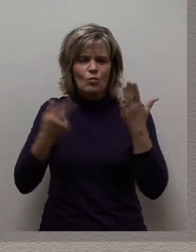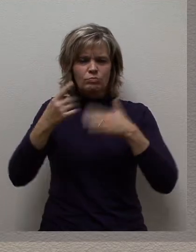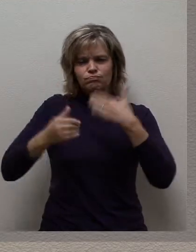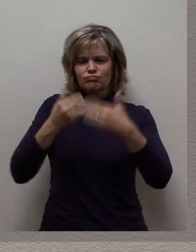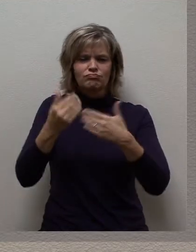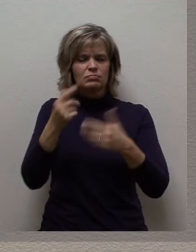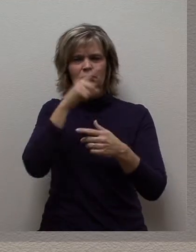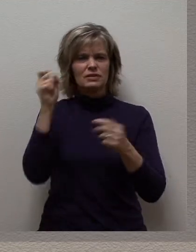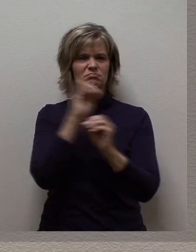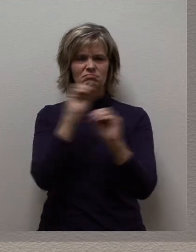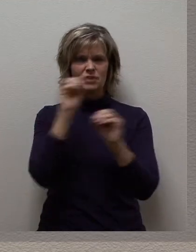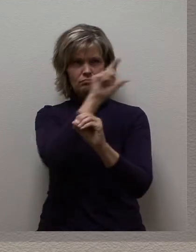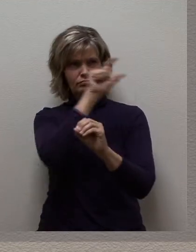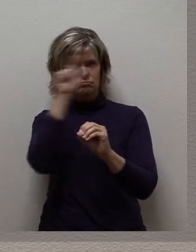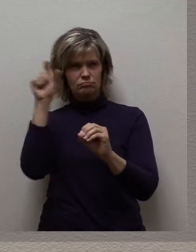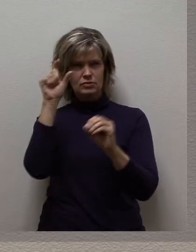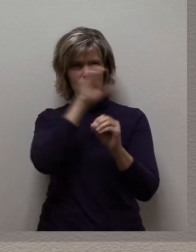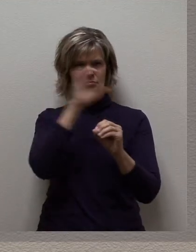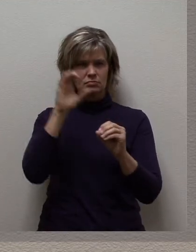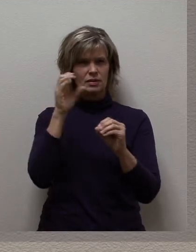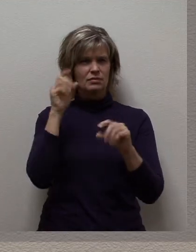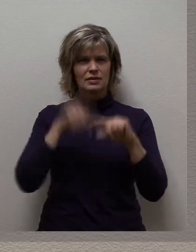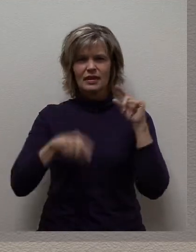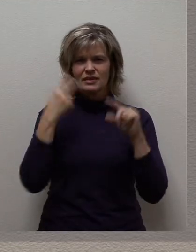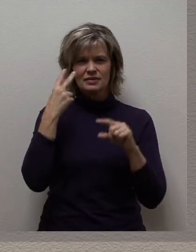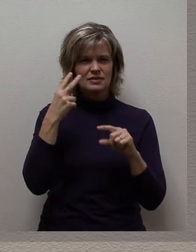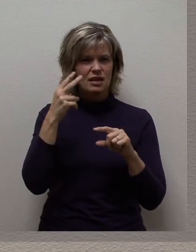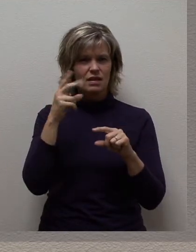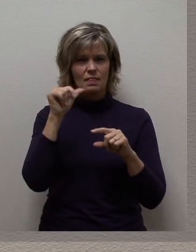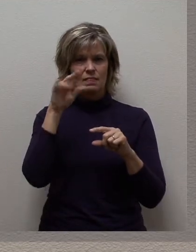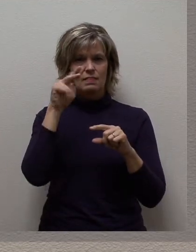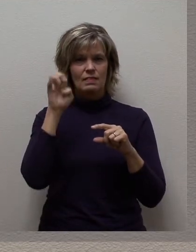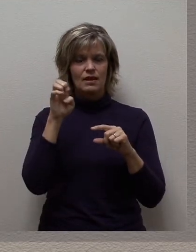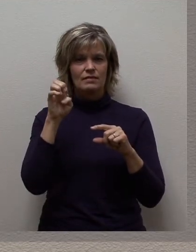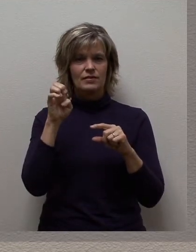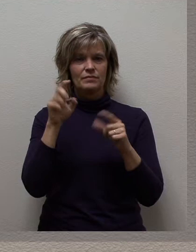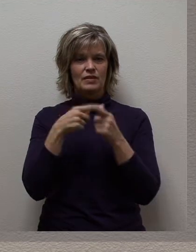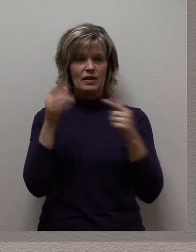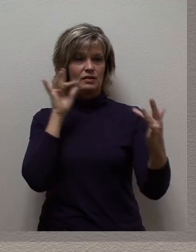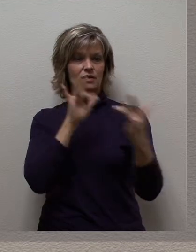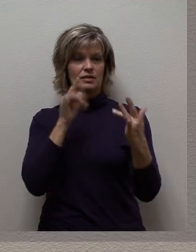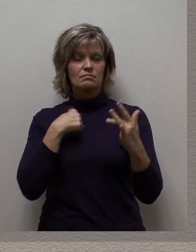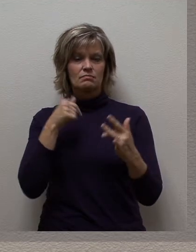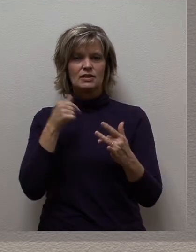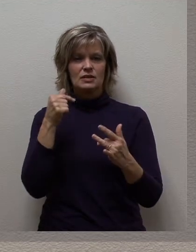for those live conferences?" So they contacted me and asked if I'd be willing to try to do that.